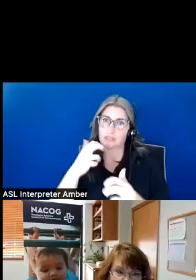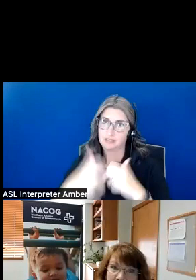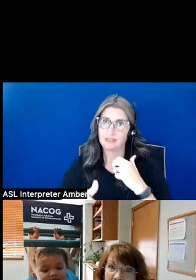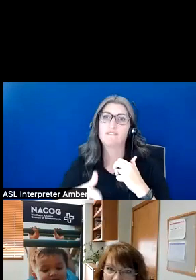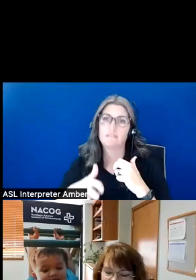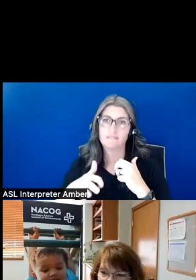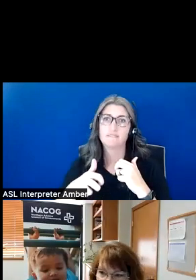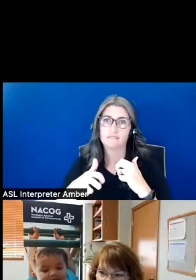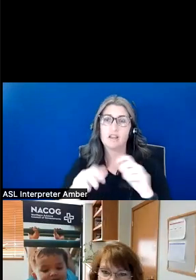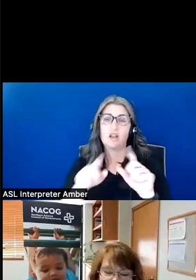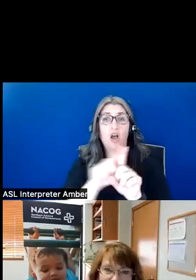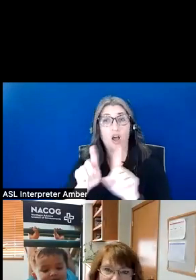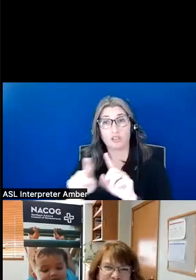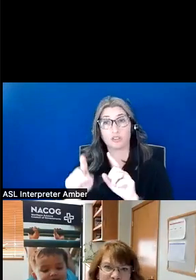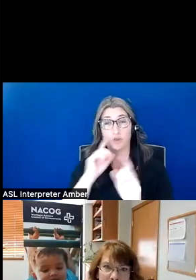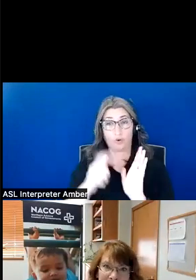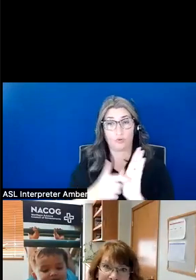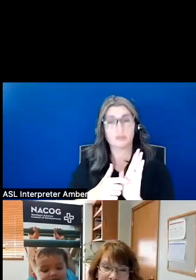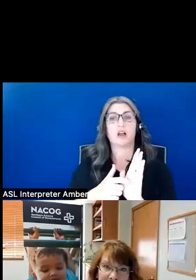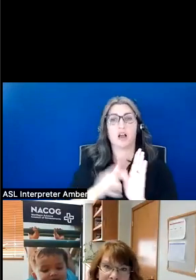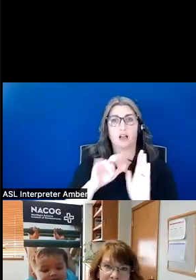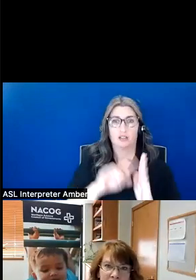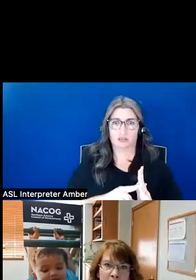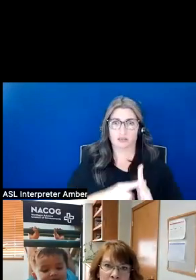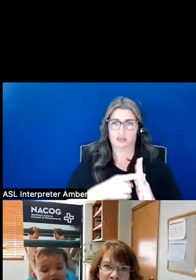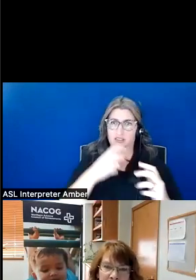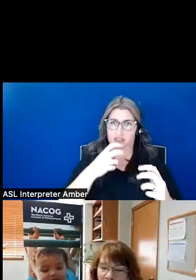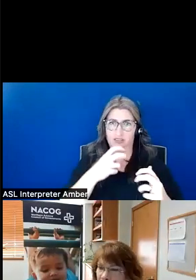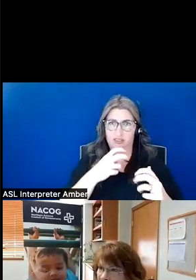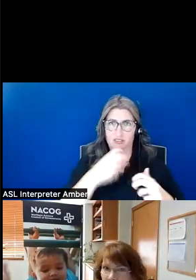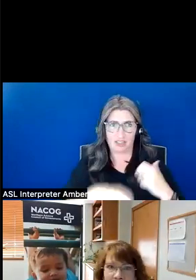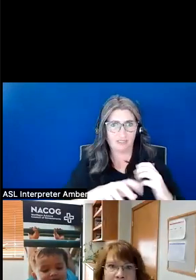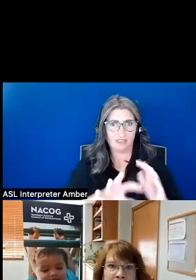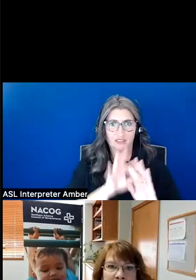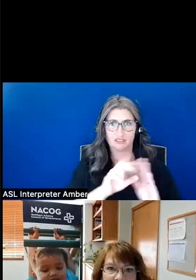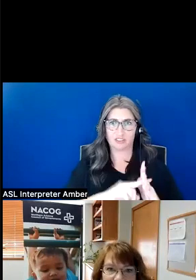We also found it difficult to start at the beginning. So you know what we did? We started at the end.